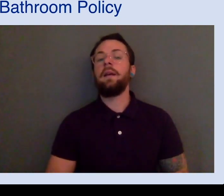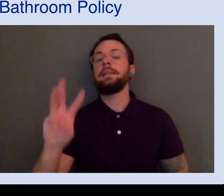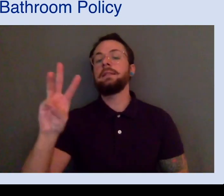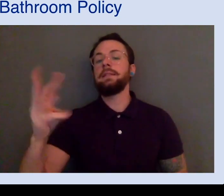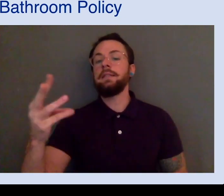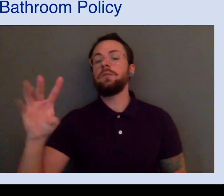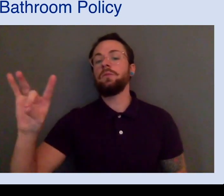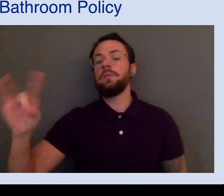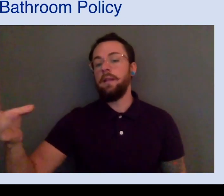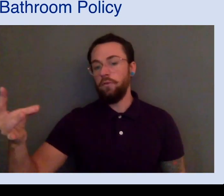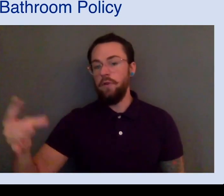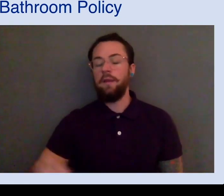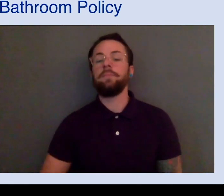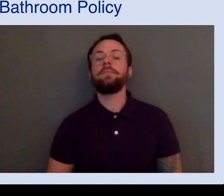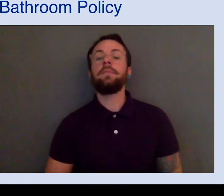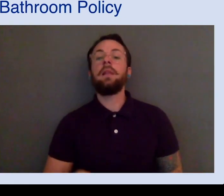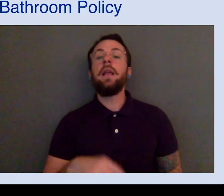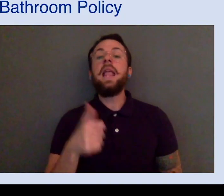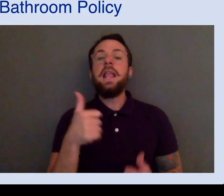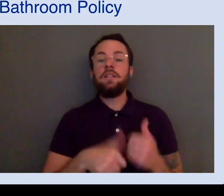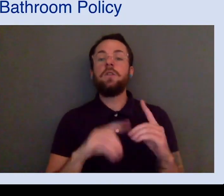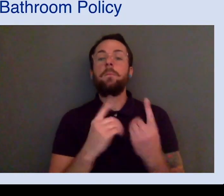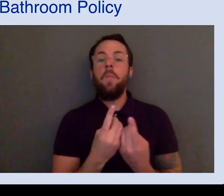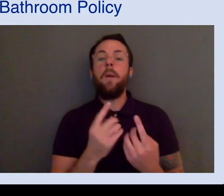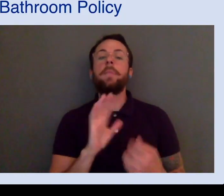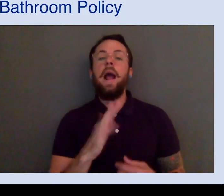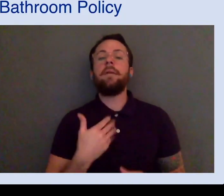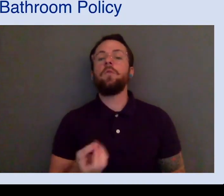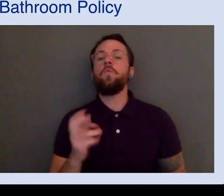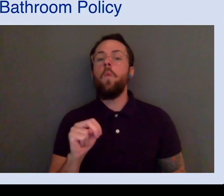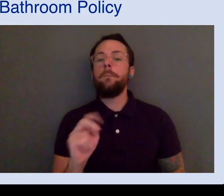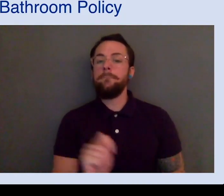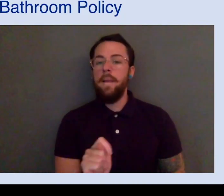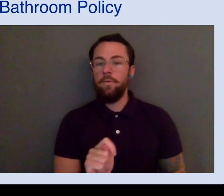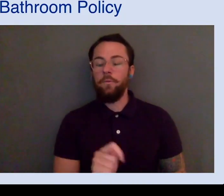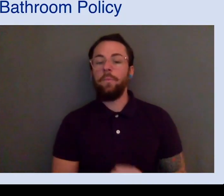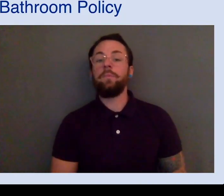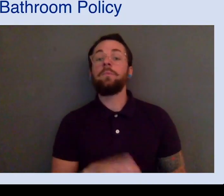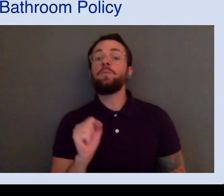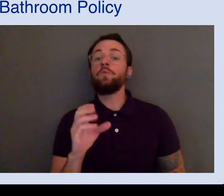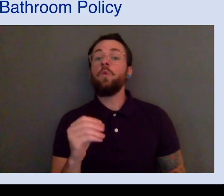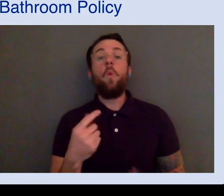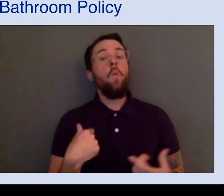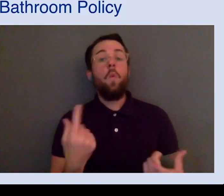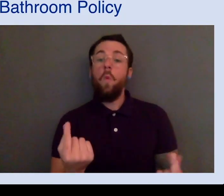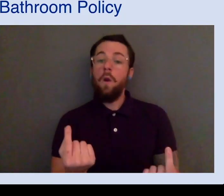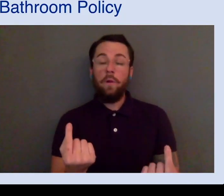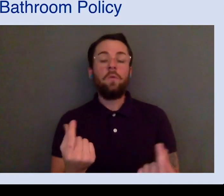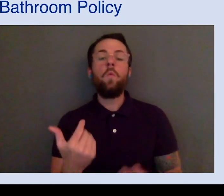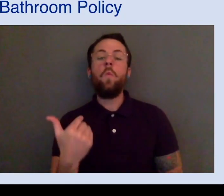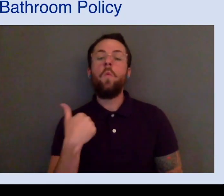Each department K through 2, 3 to 5th and 6th through 8th grade, has their own bathrooms